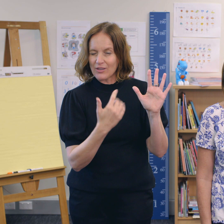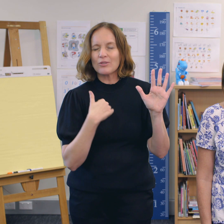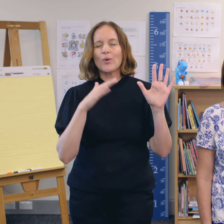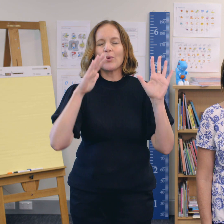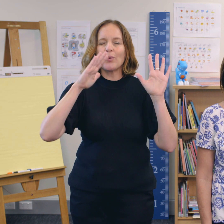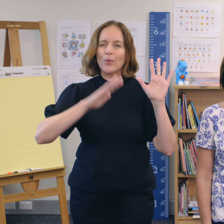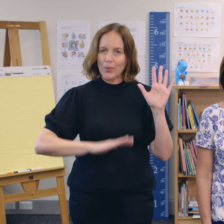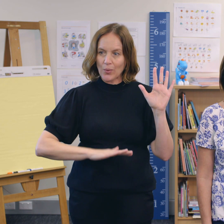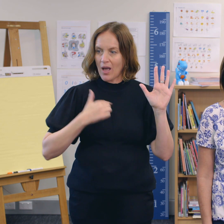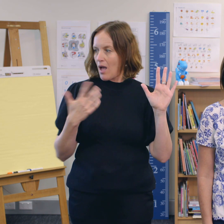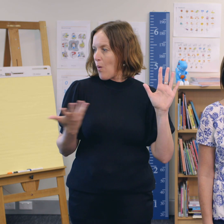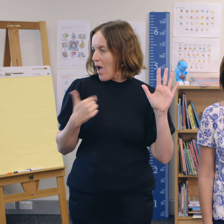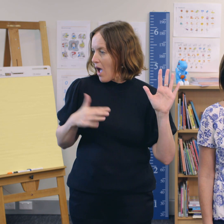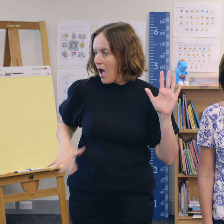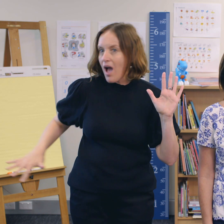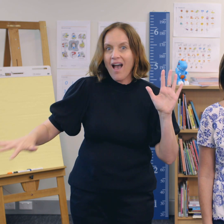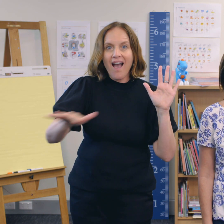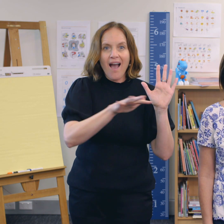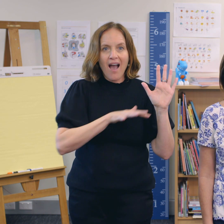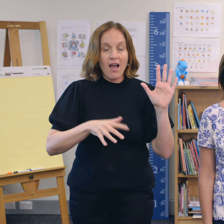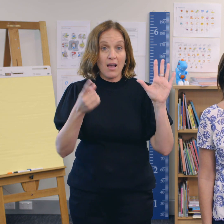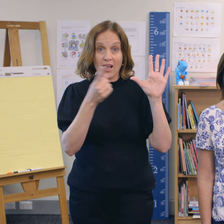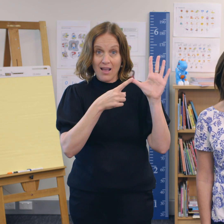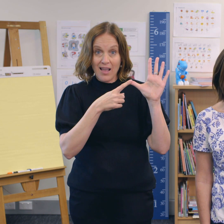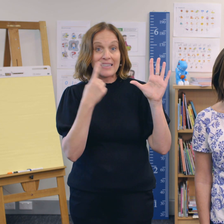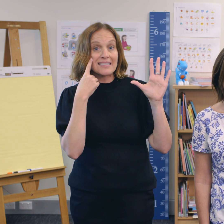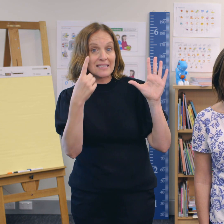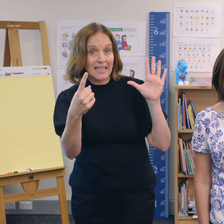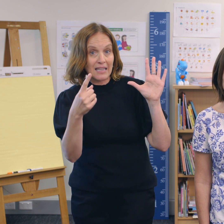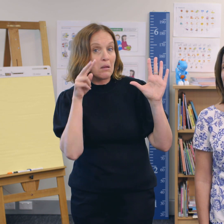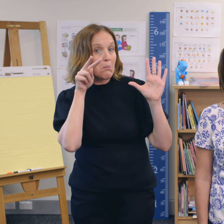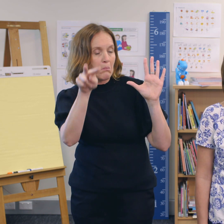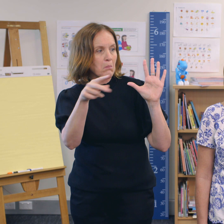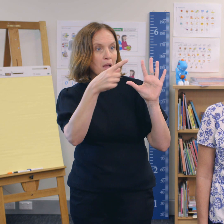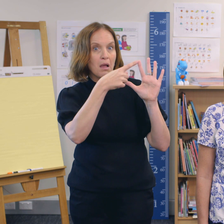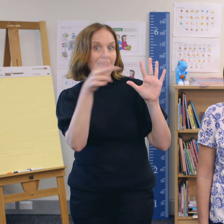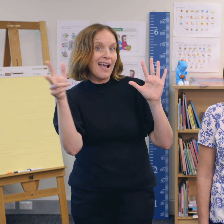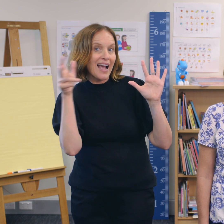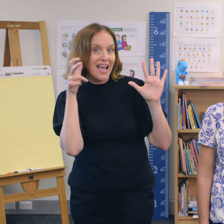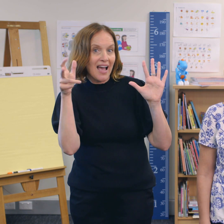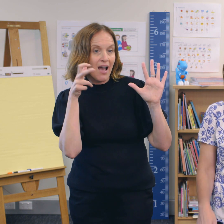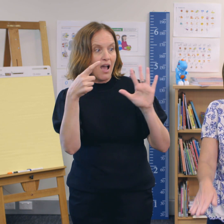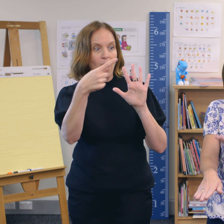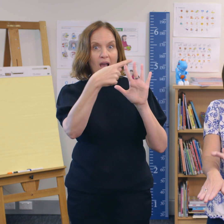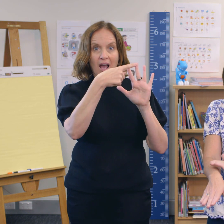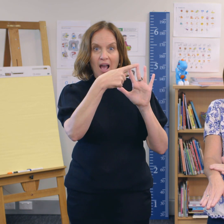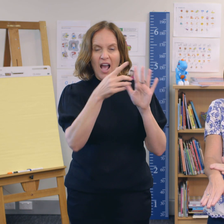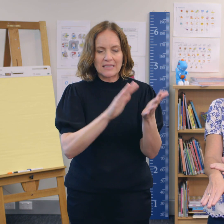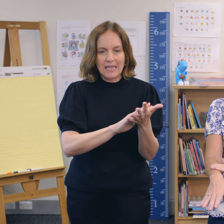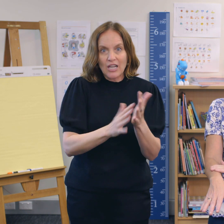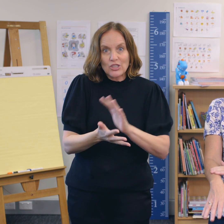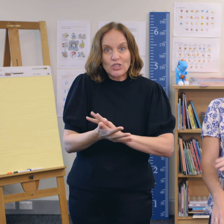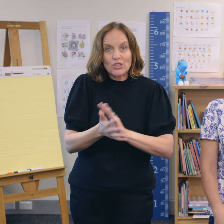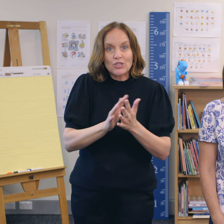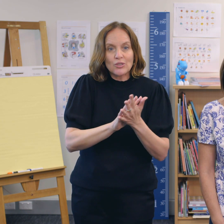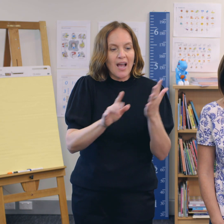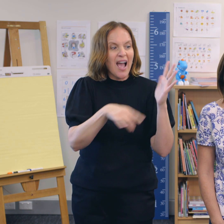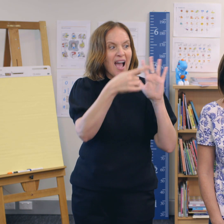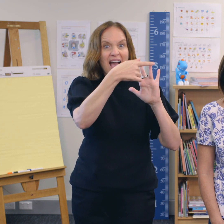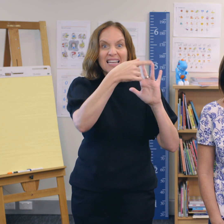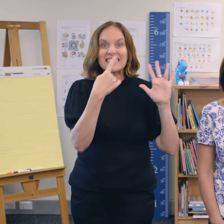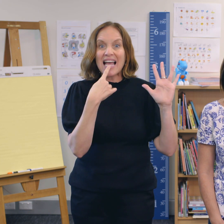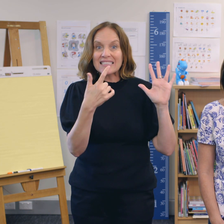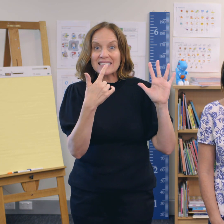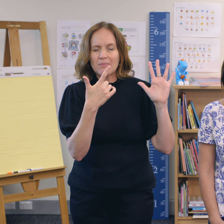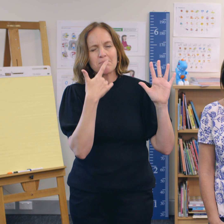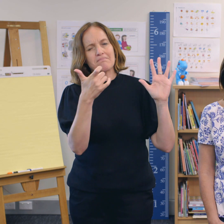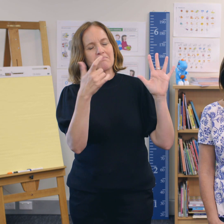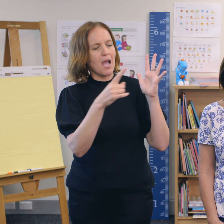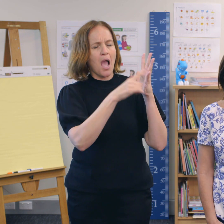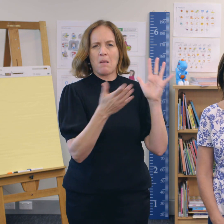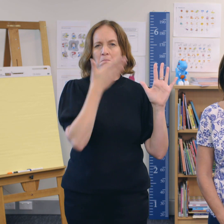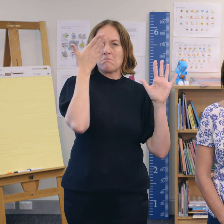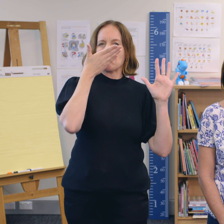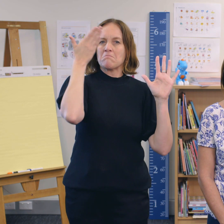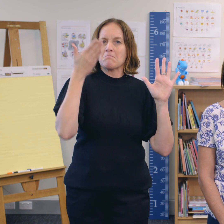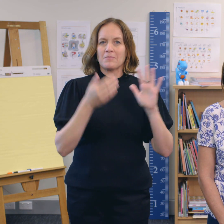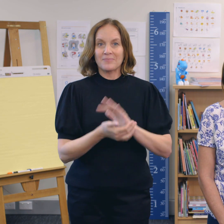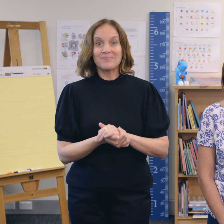in our environment. Our senses are: what we see, hear, touch, taste, and smell.